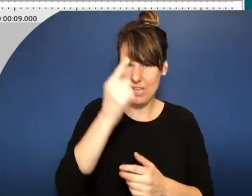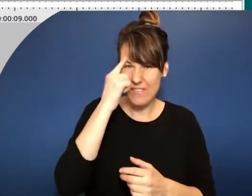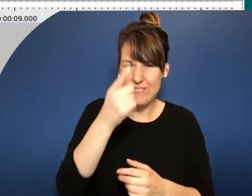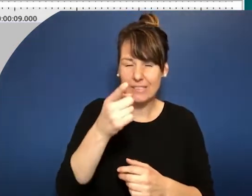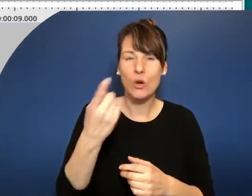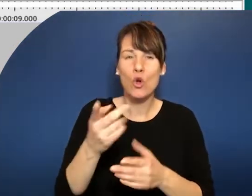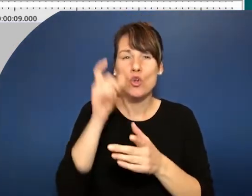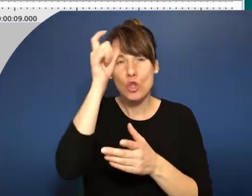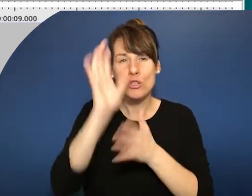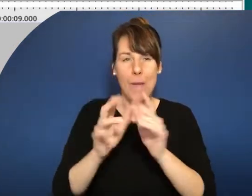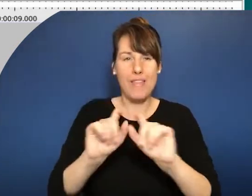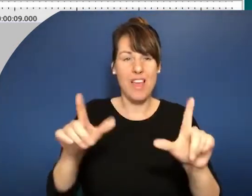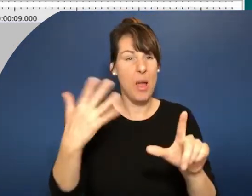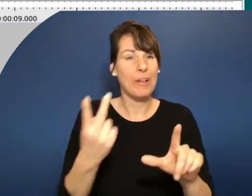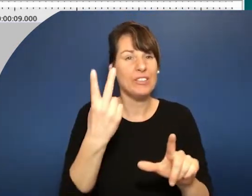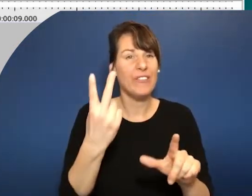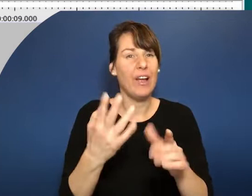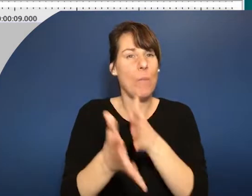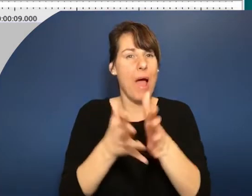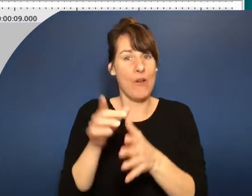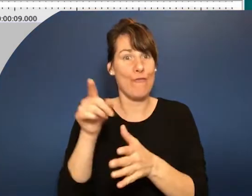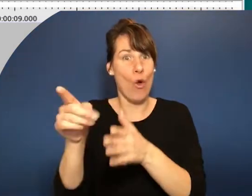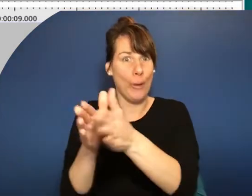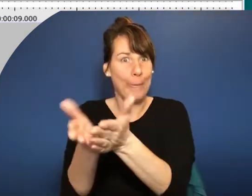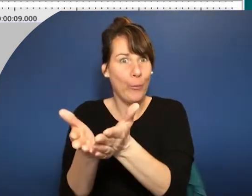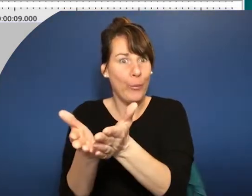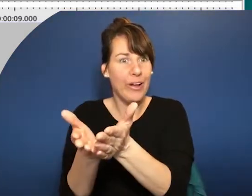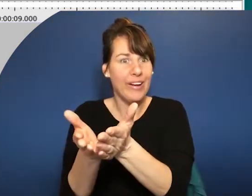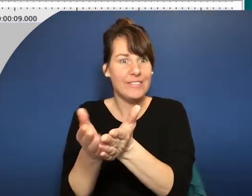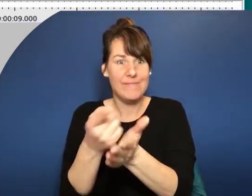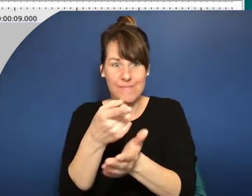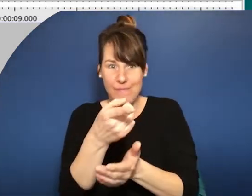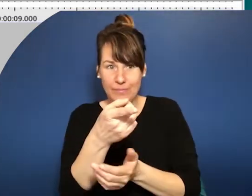has two lexical signs for BOOK in Turkish Sign Language. Let me play it.